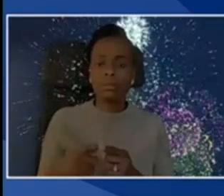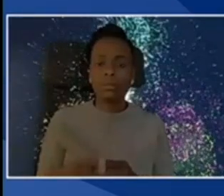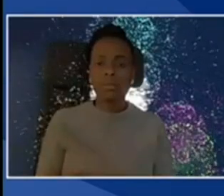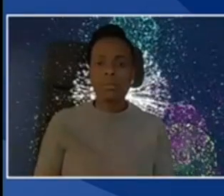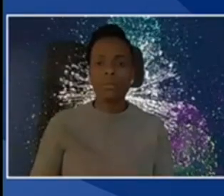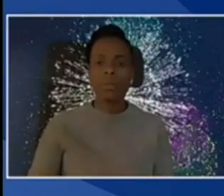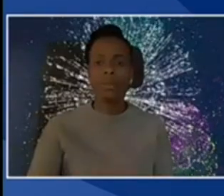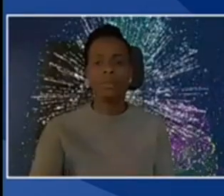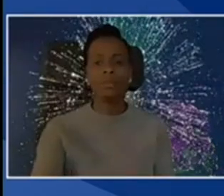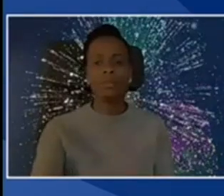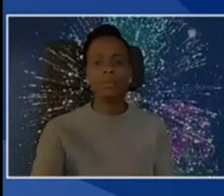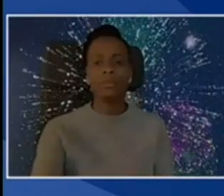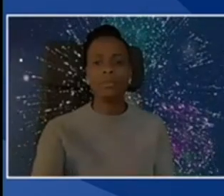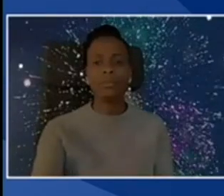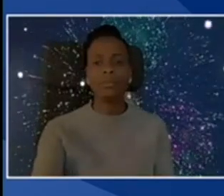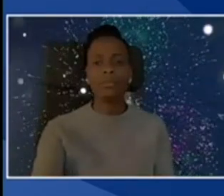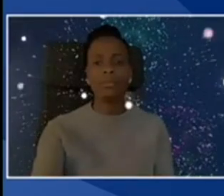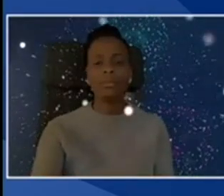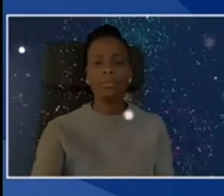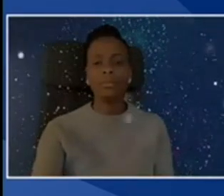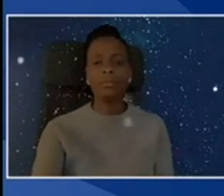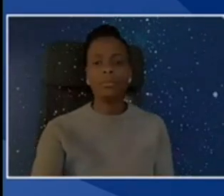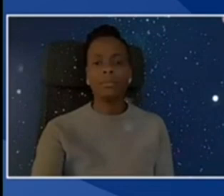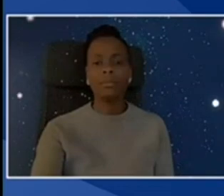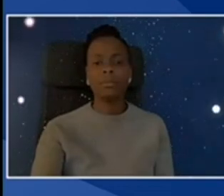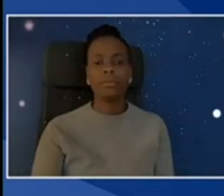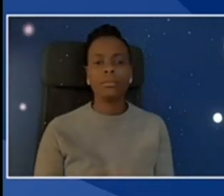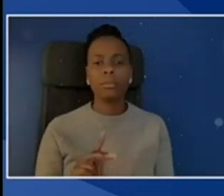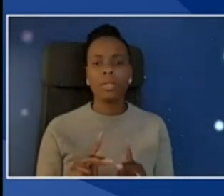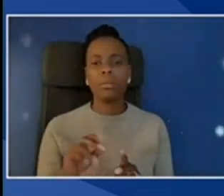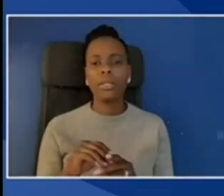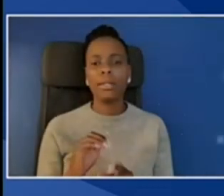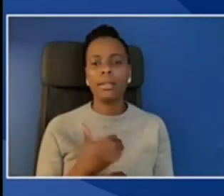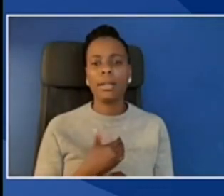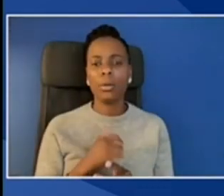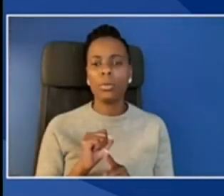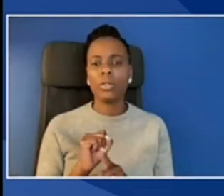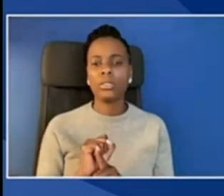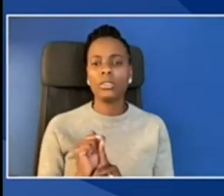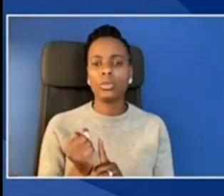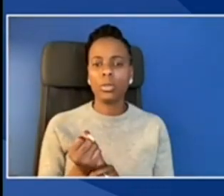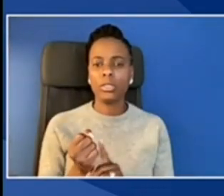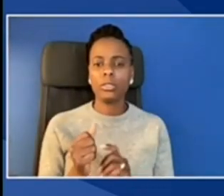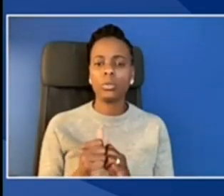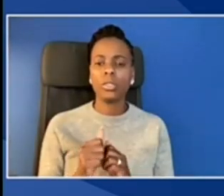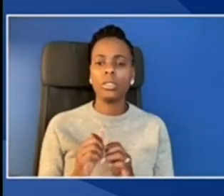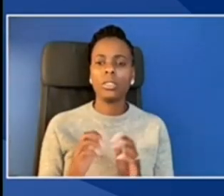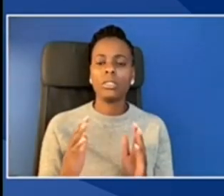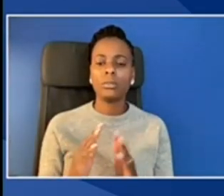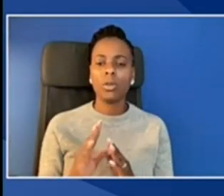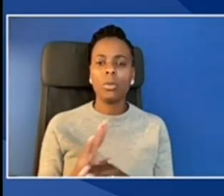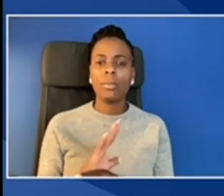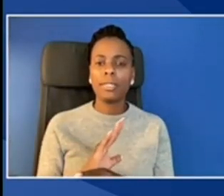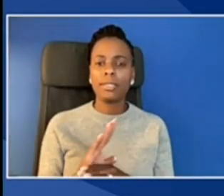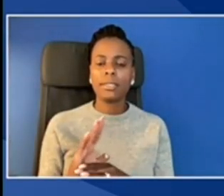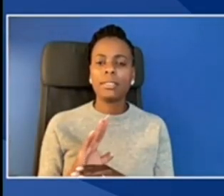small business, when misinformation is being put on our credit reports from the